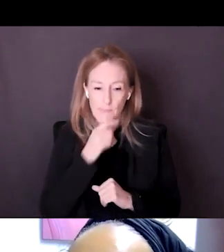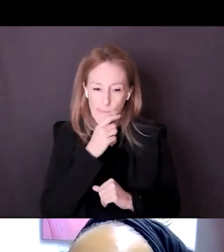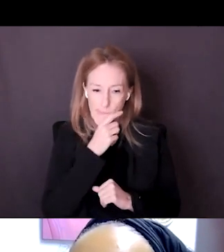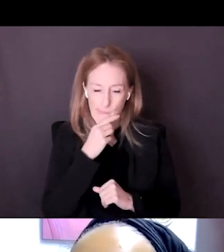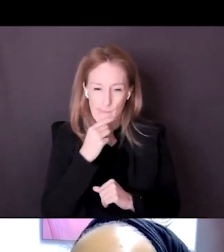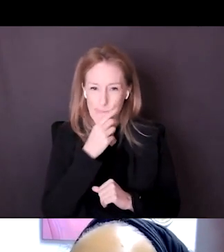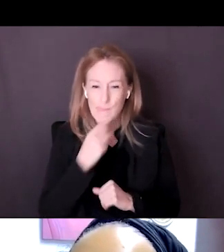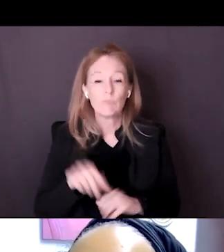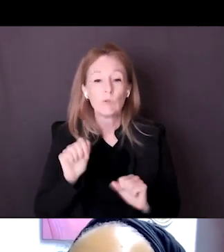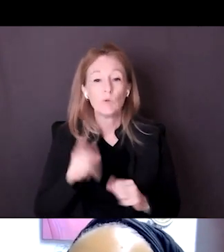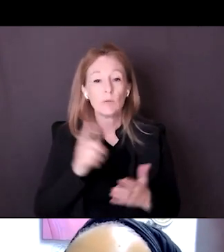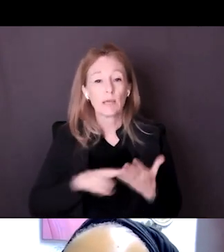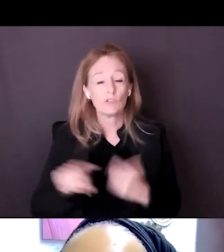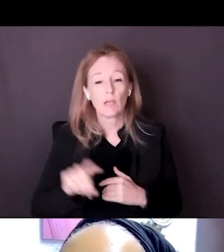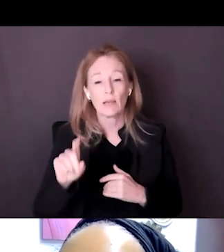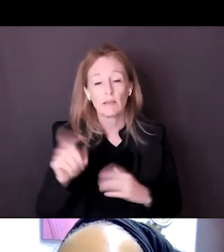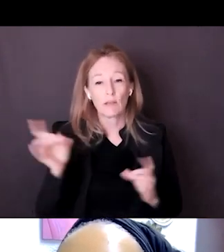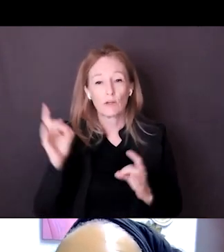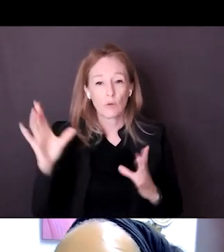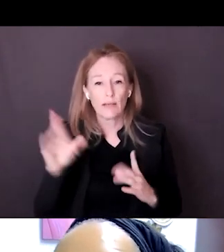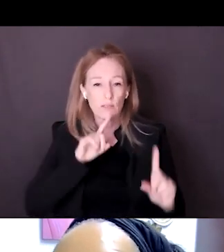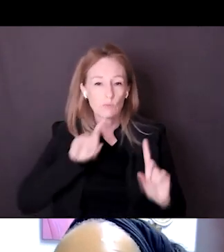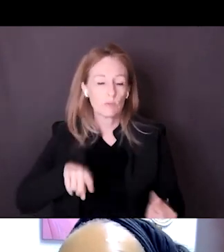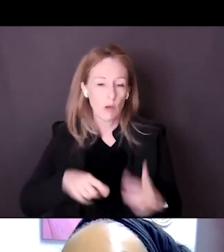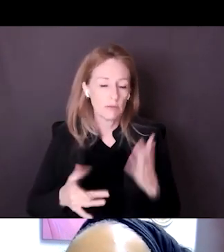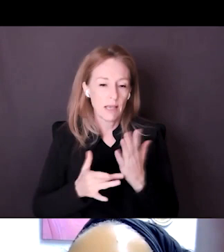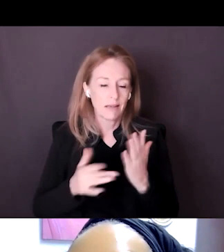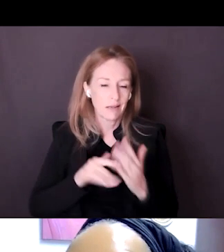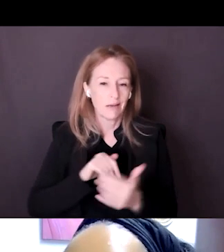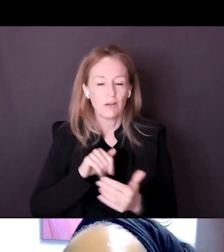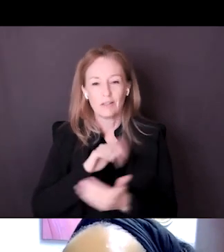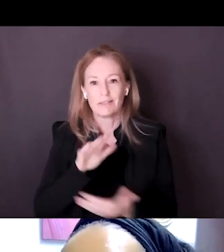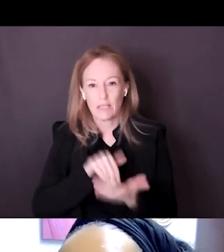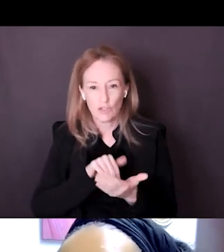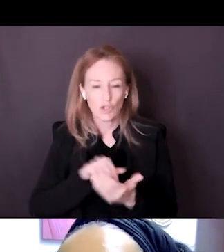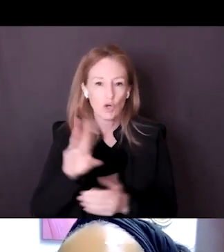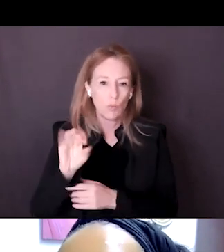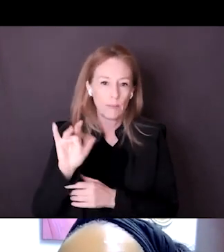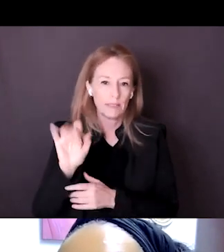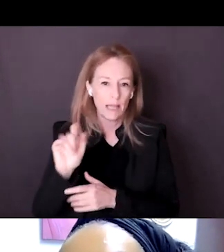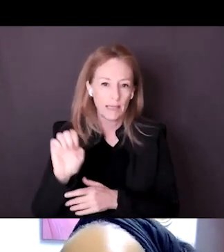RESPONSE TECHNICAL ASSISTANCE WEBSITE TO REGISTER FOR THE